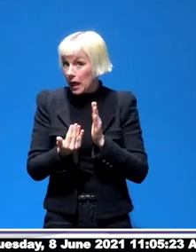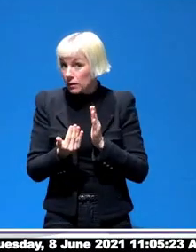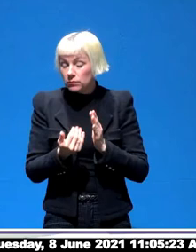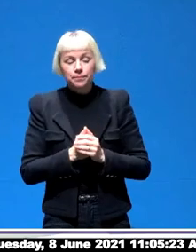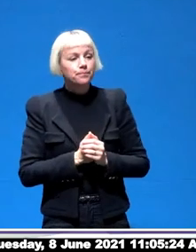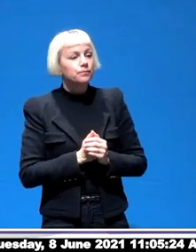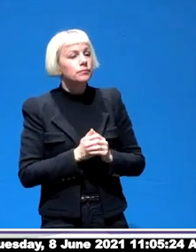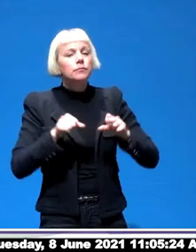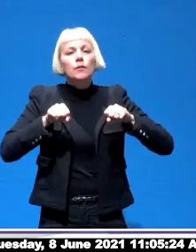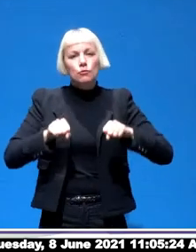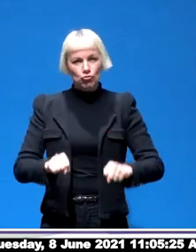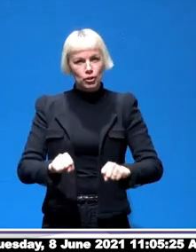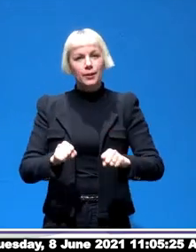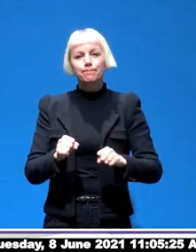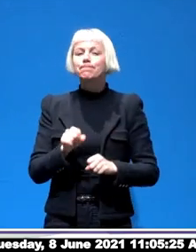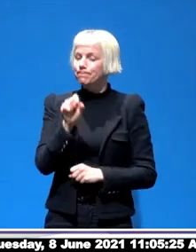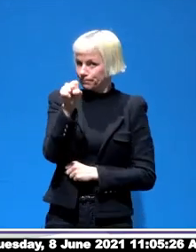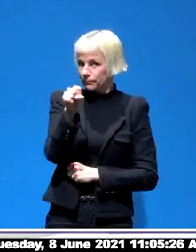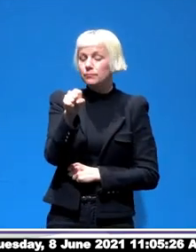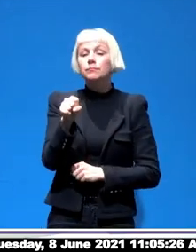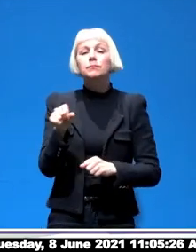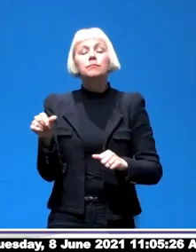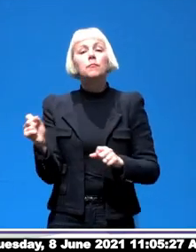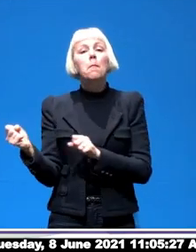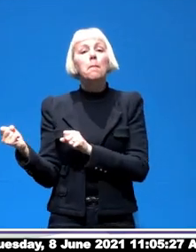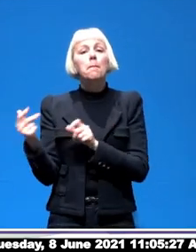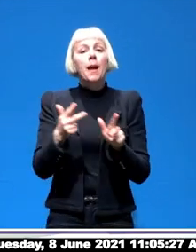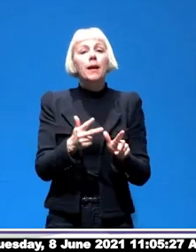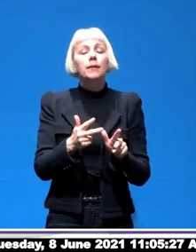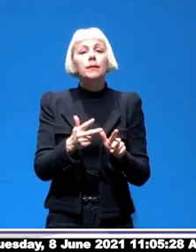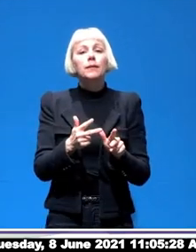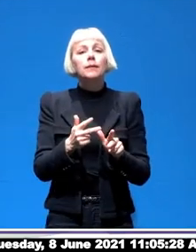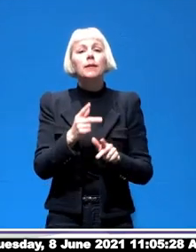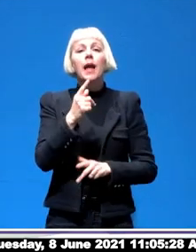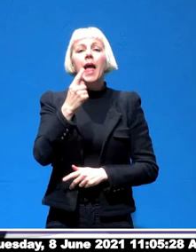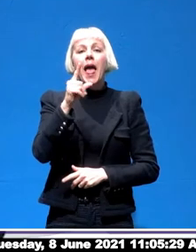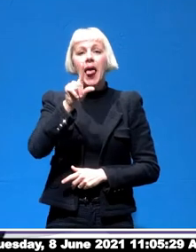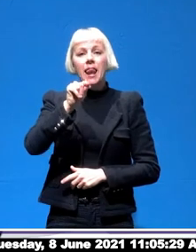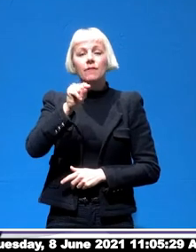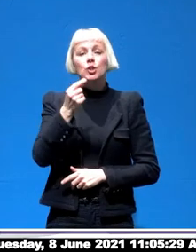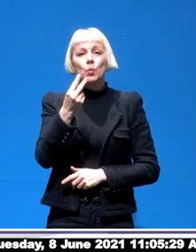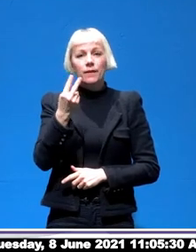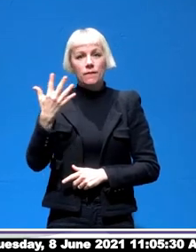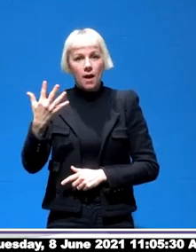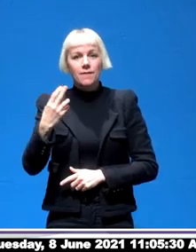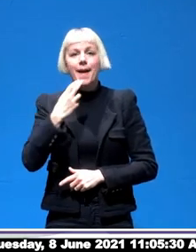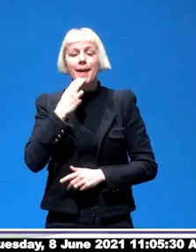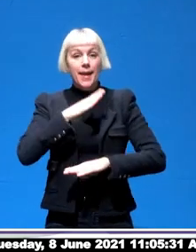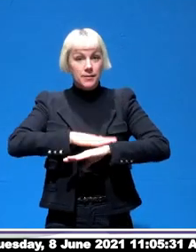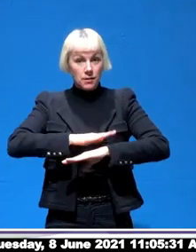We will resume at 11.25 Adelaide time. Is that convenient? Yes.